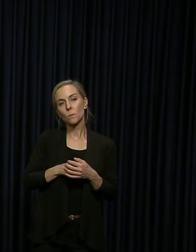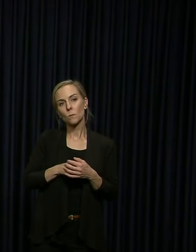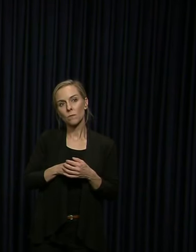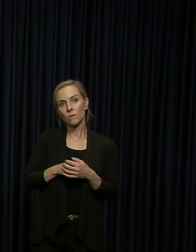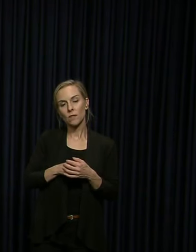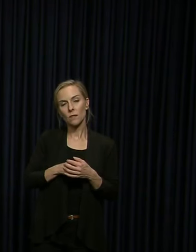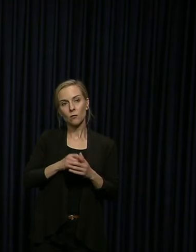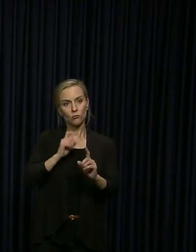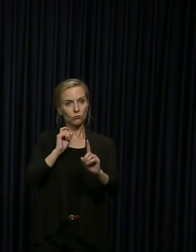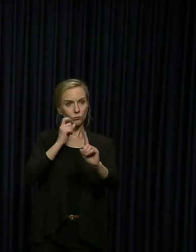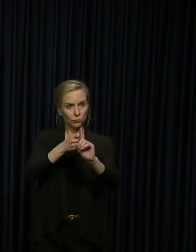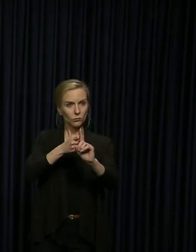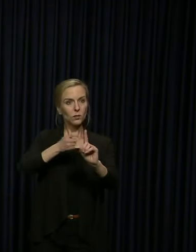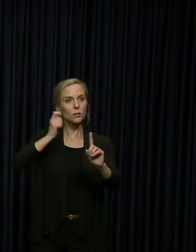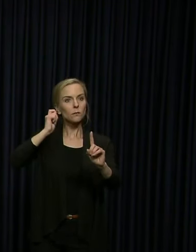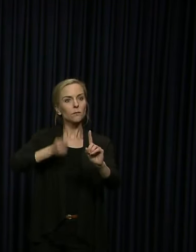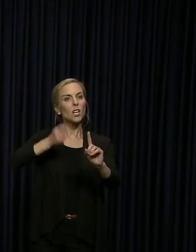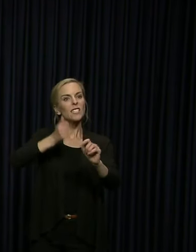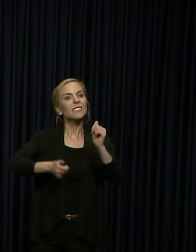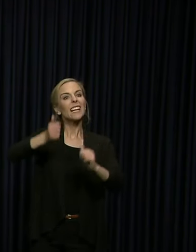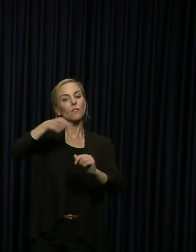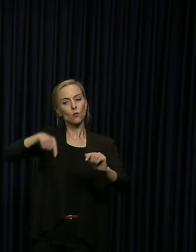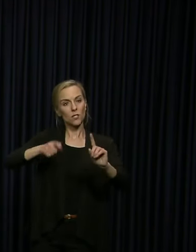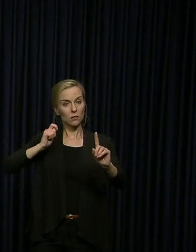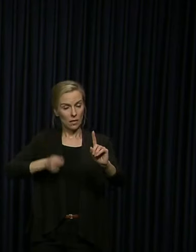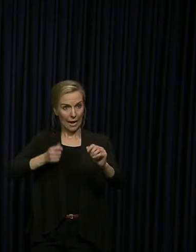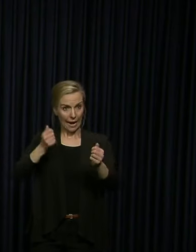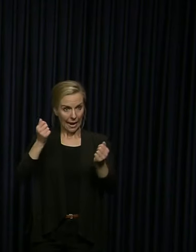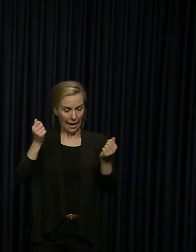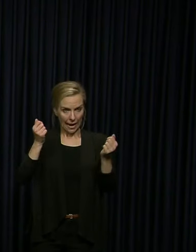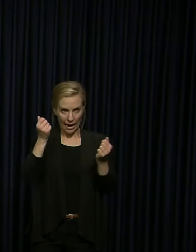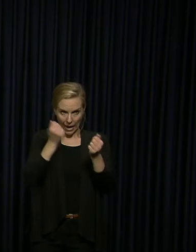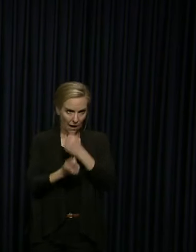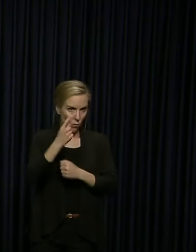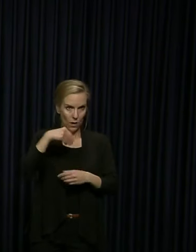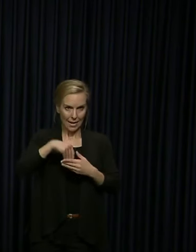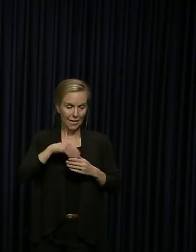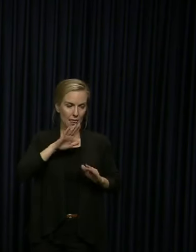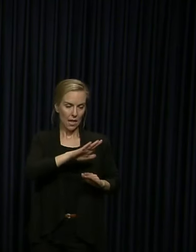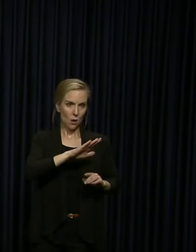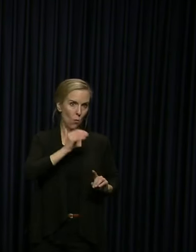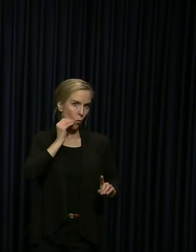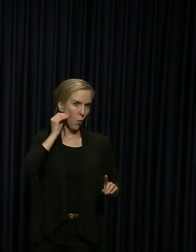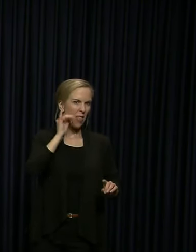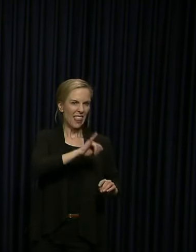THAT SIZE START ANY ONE TIME. IT SHOULD BE A VERY SMALL AMOUNT. AND TO THE EXTENT A FACILITY HAS